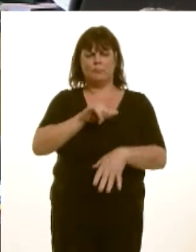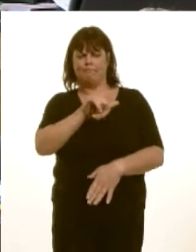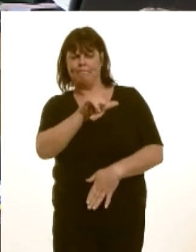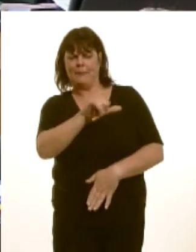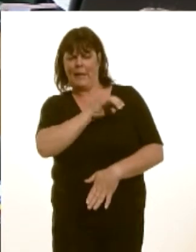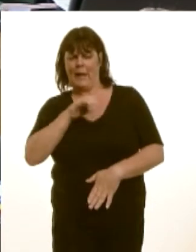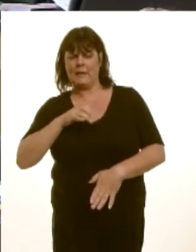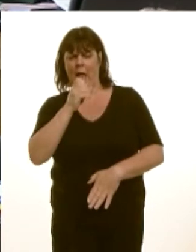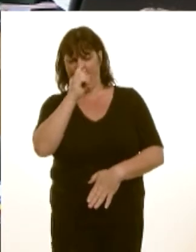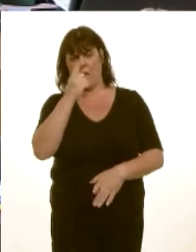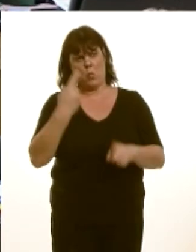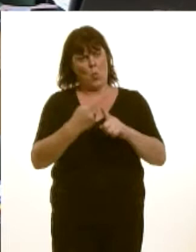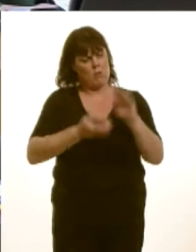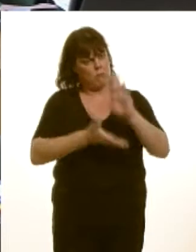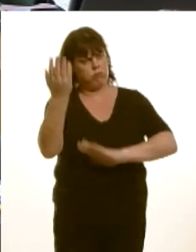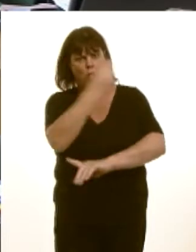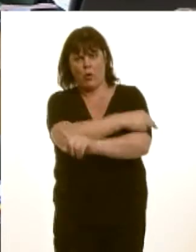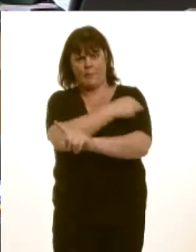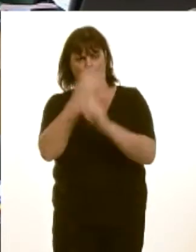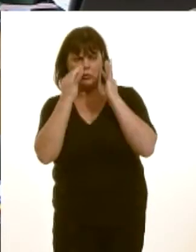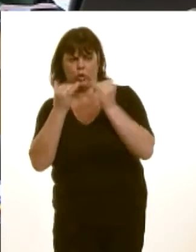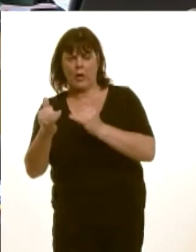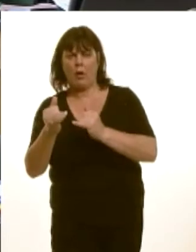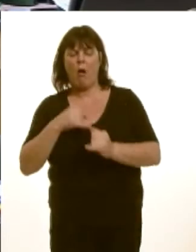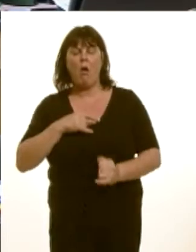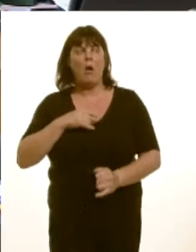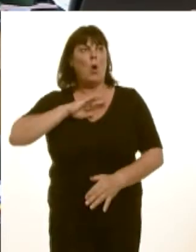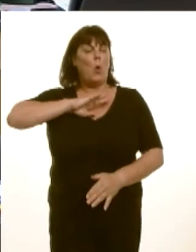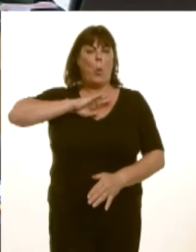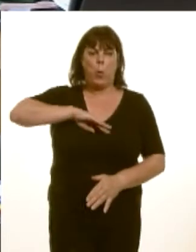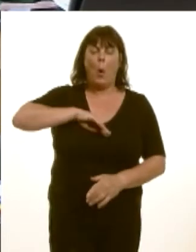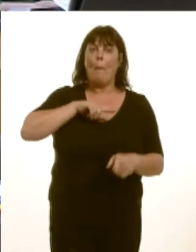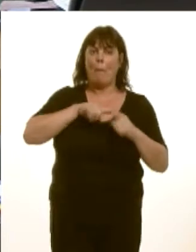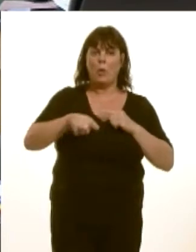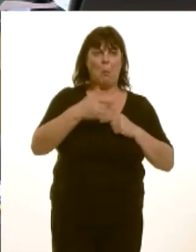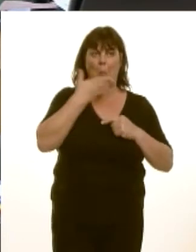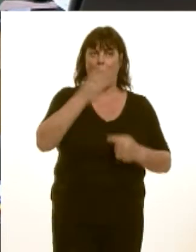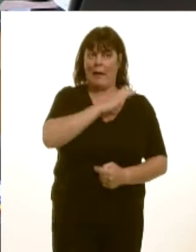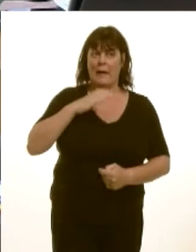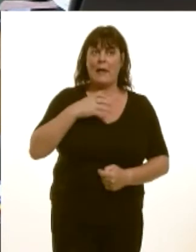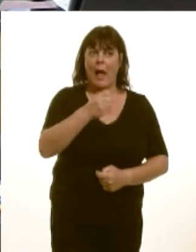Fortunately for most people, it turns out that it is not cancer, but, nevertheless, with lung cancer, early diagnosis is absolutely key.